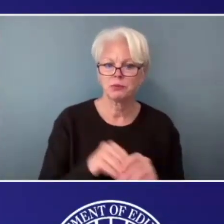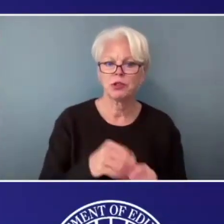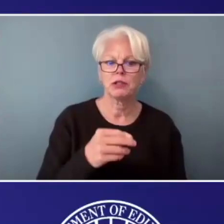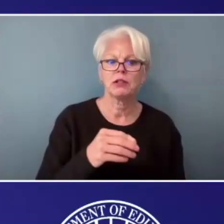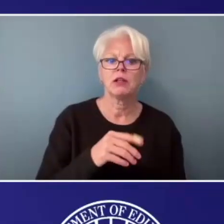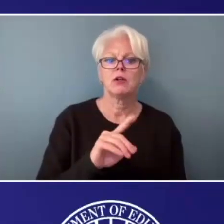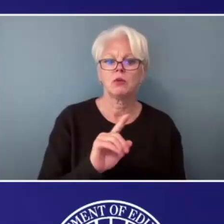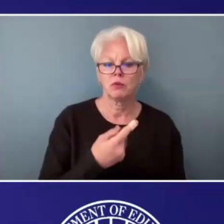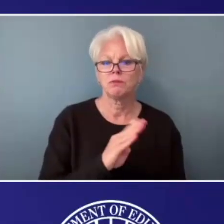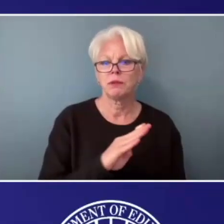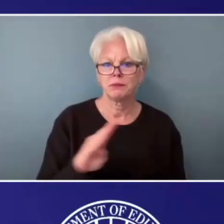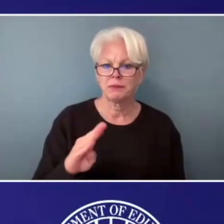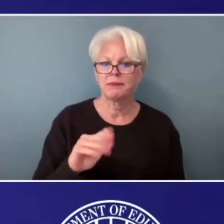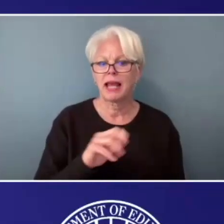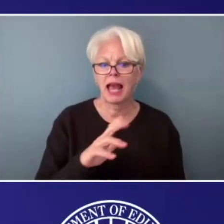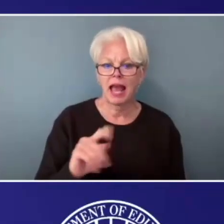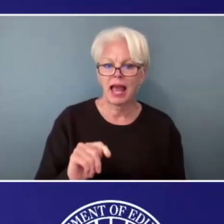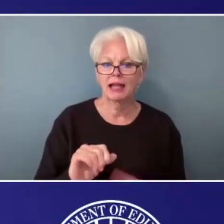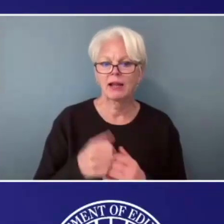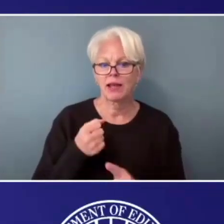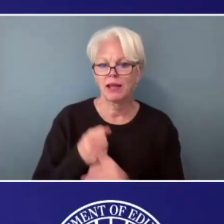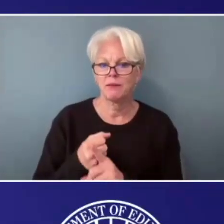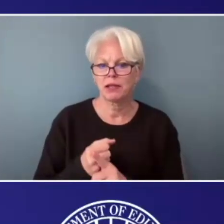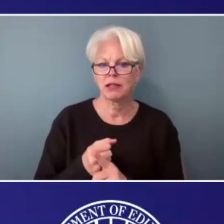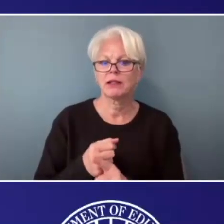All right. So yeah, the language that Jeff